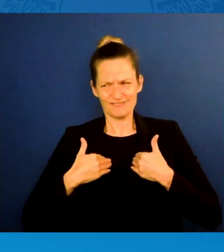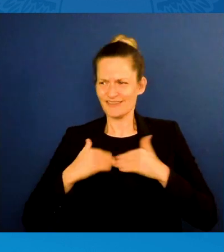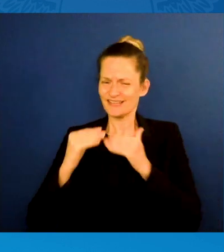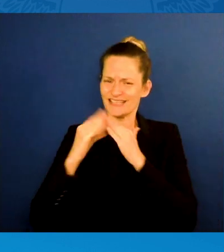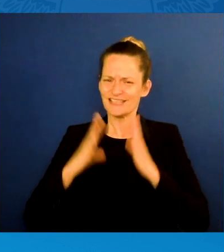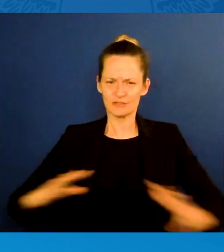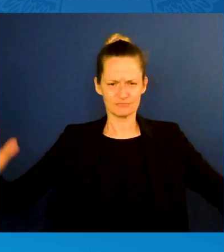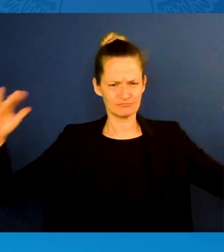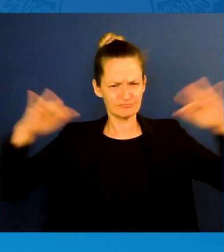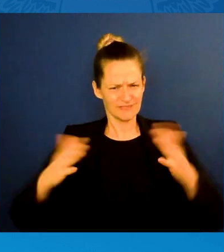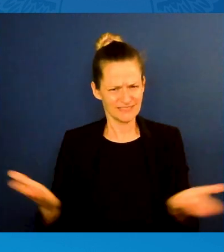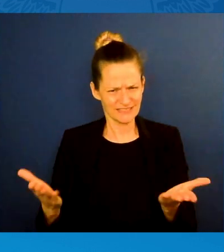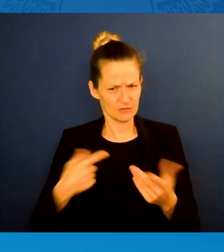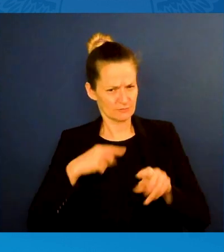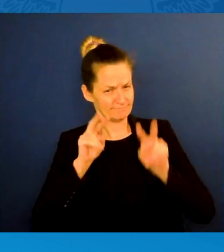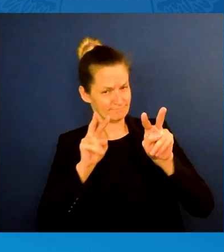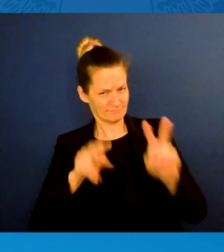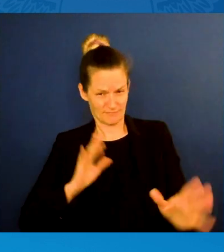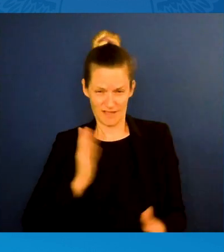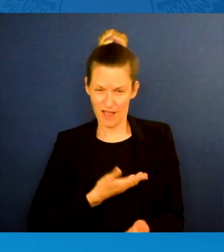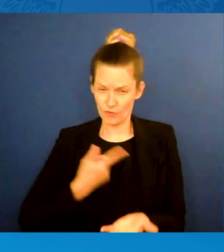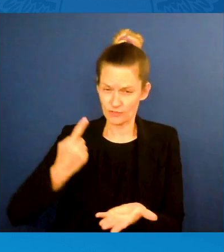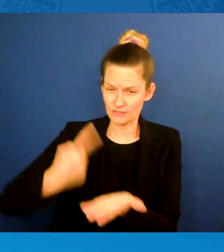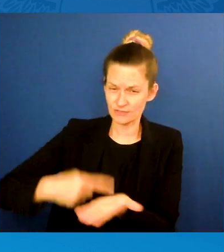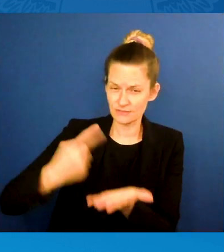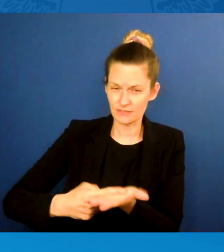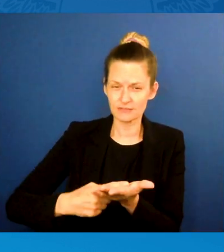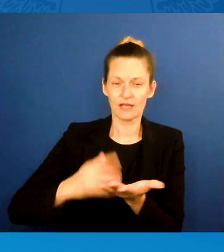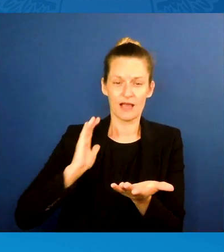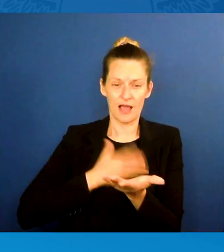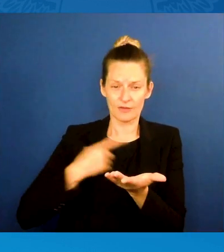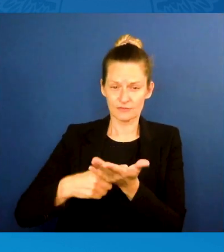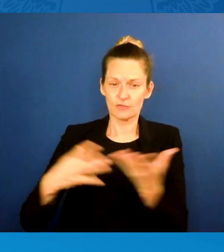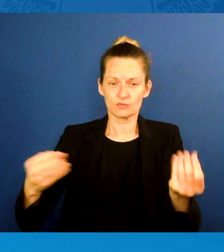So, thank you to the press for being here. And I'll wish you a good day.